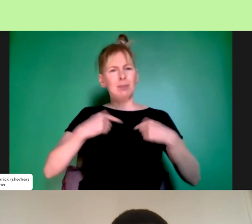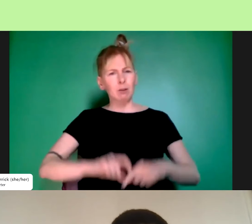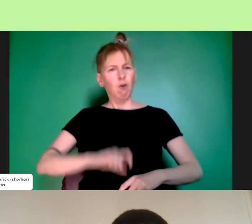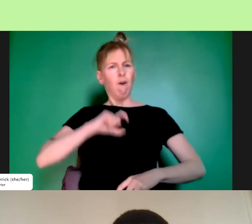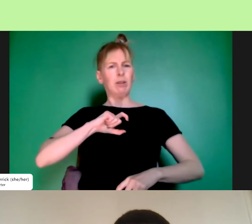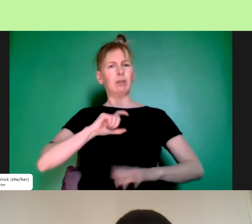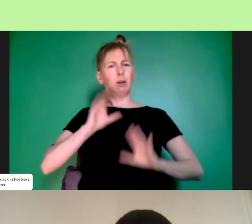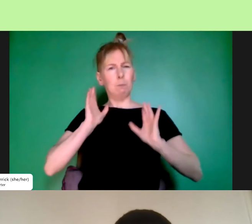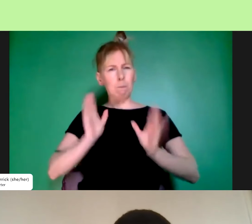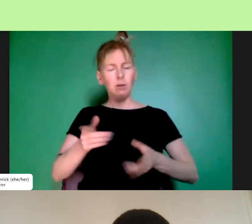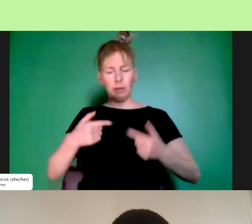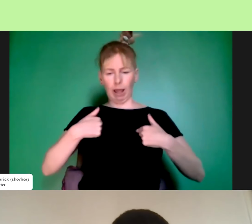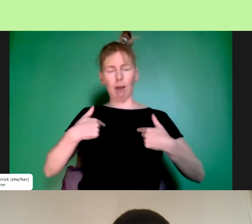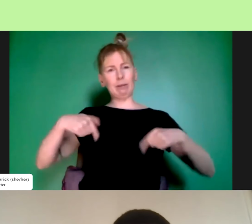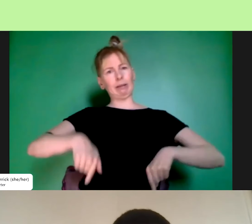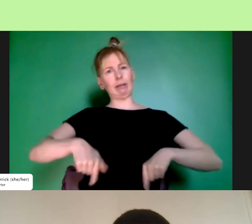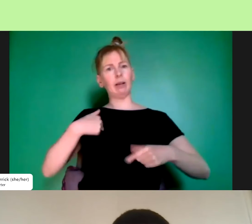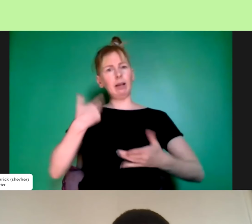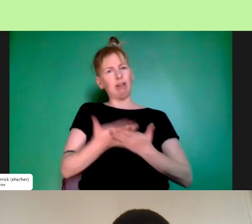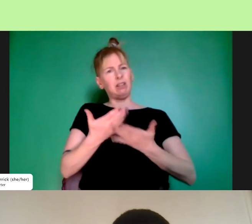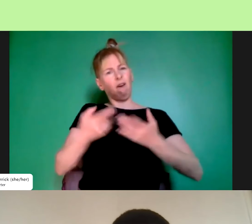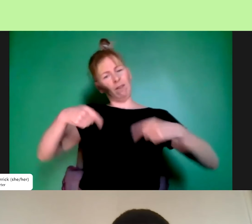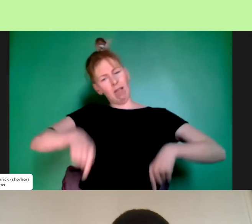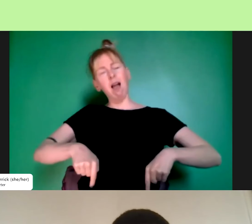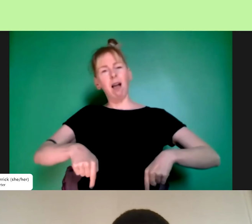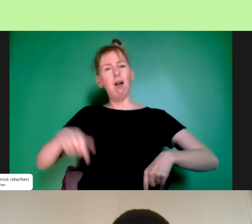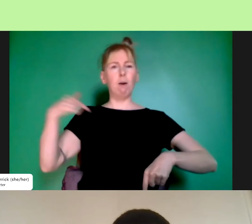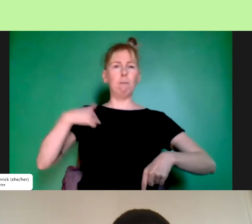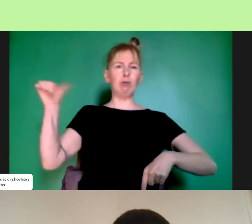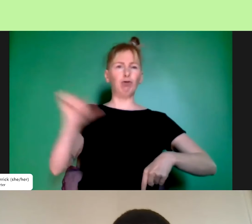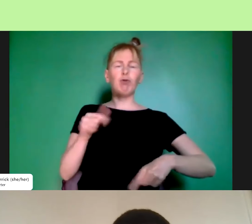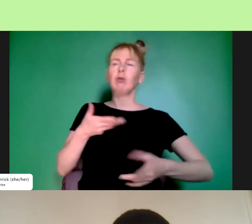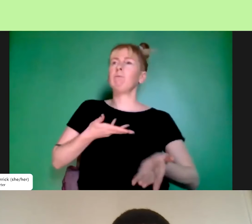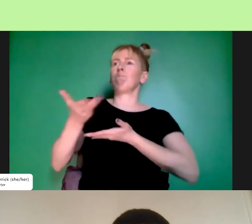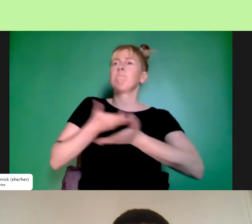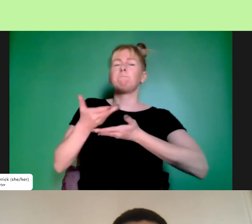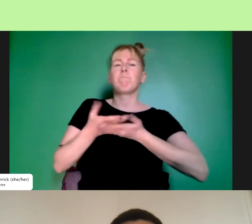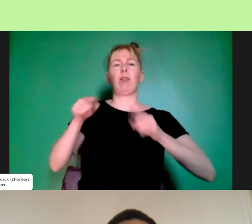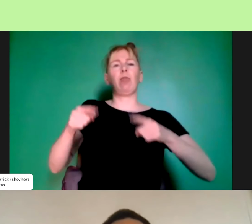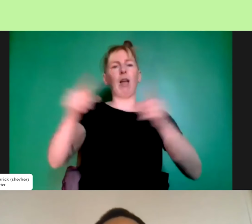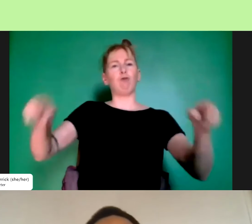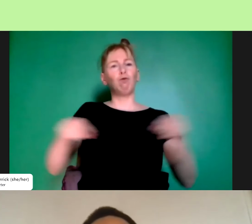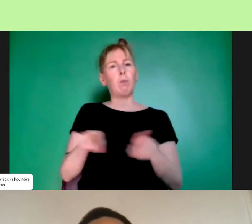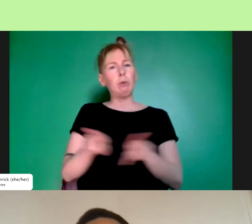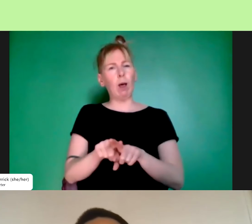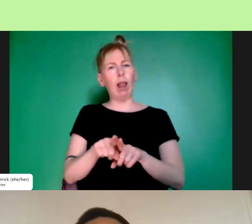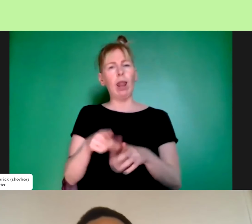that you demand is your deserving of. So for me that like, and this is why I start any, any